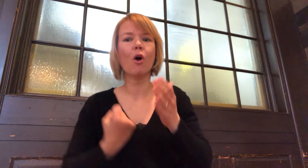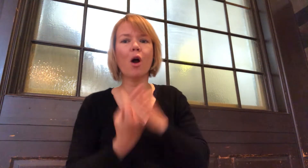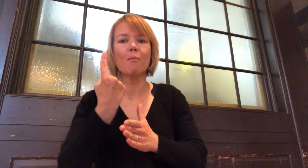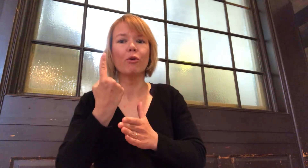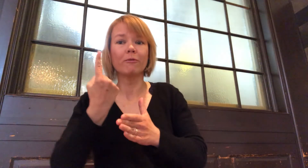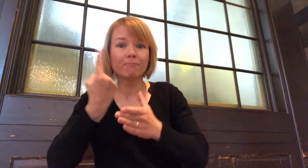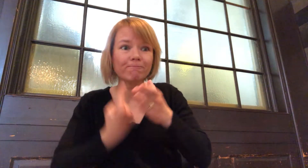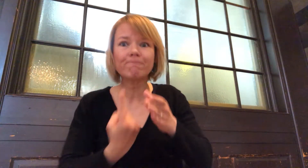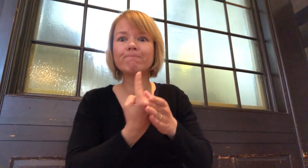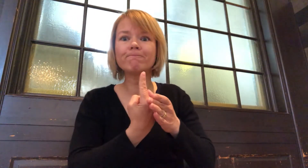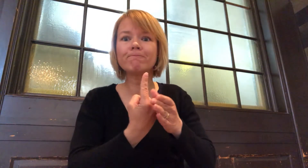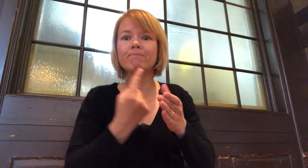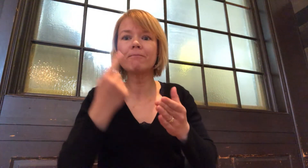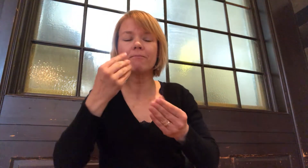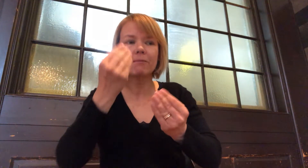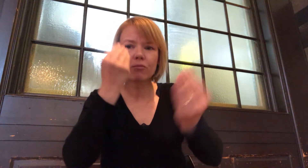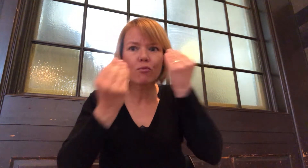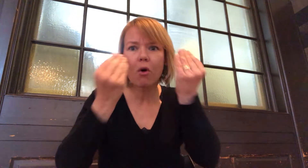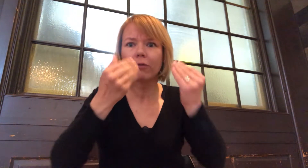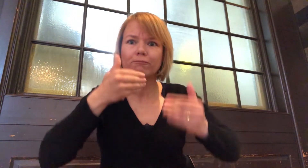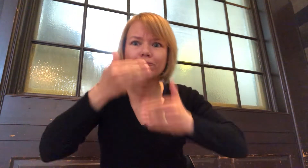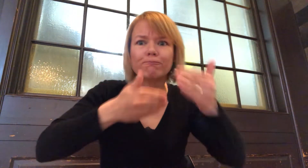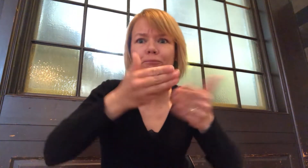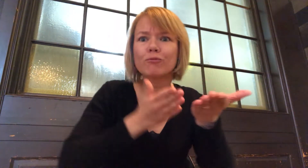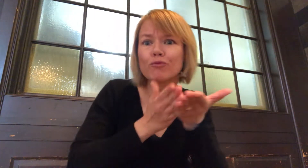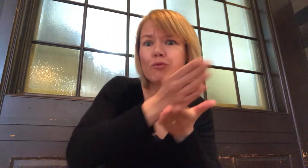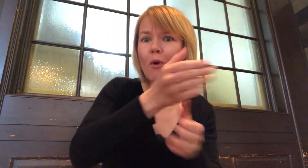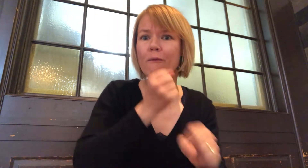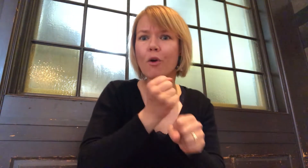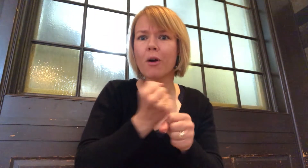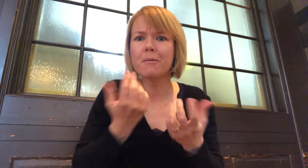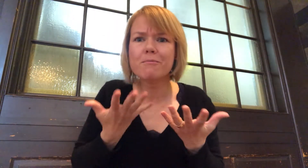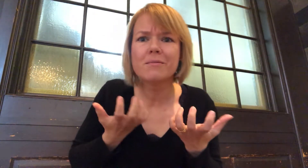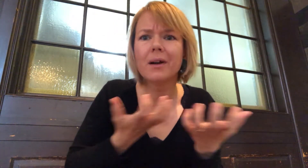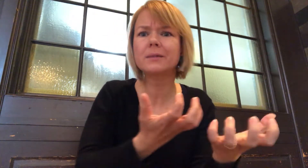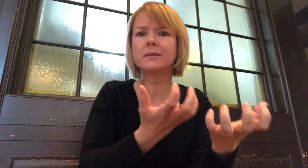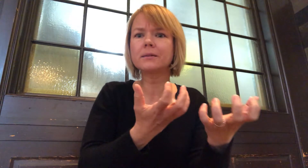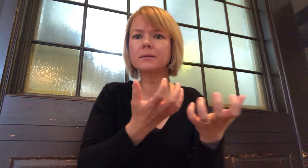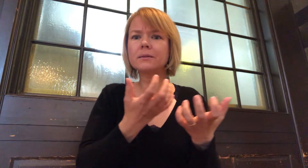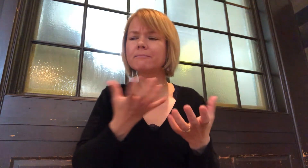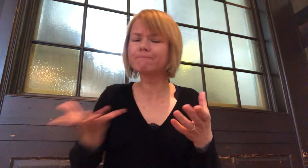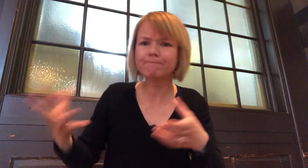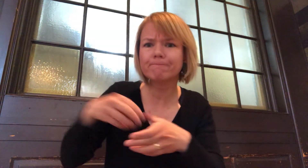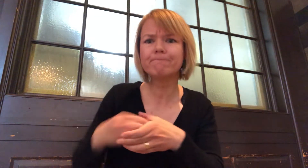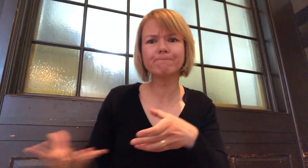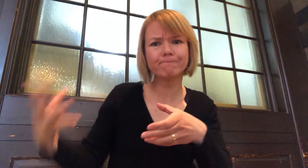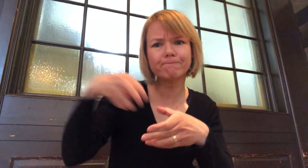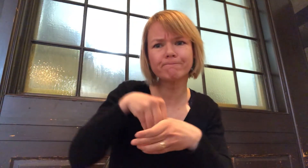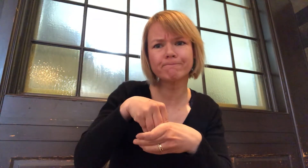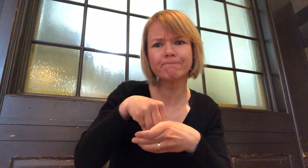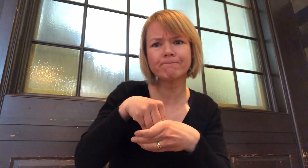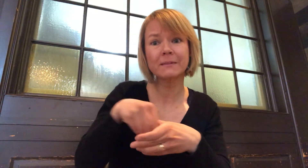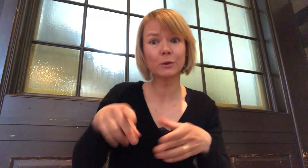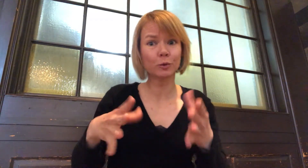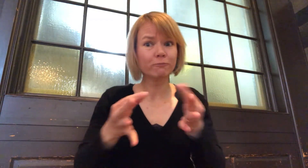to learn, engage and proceed with passion.